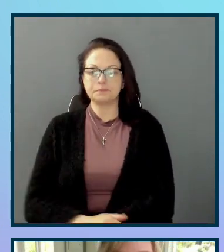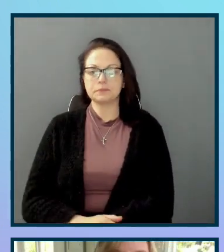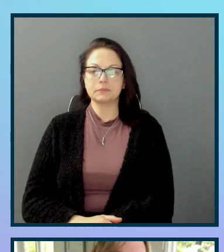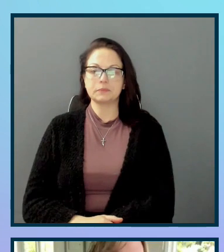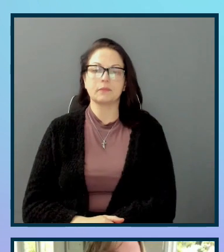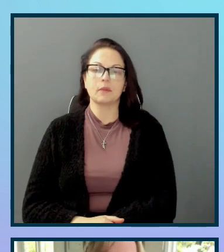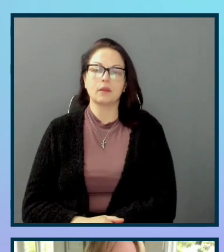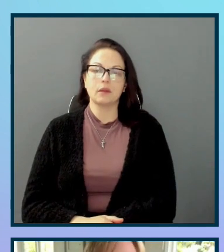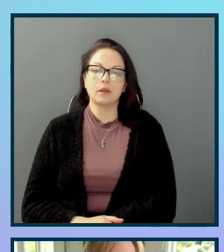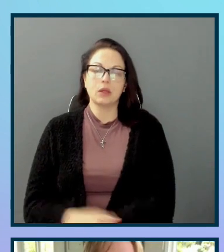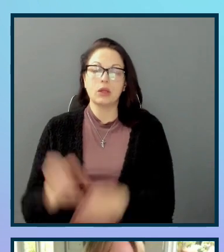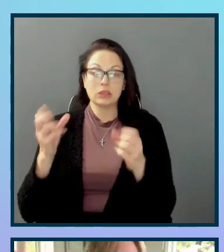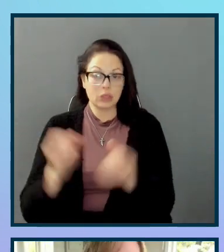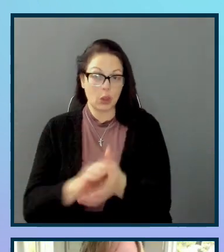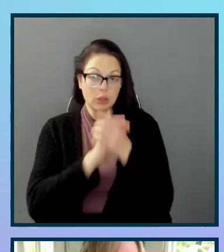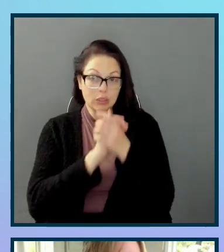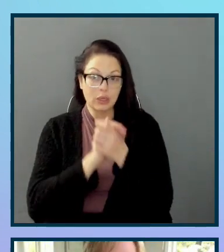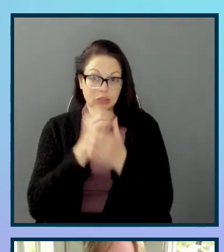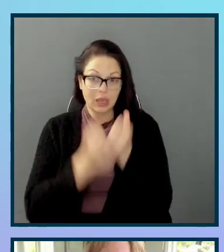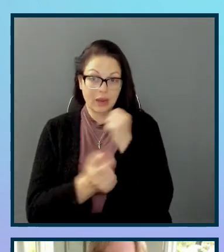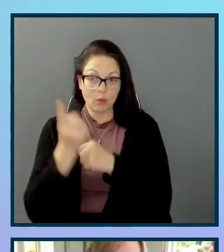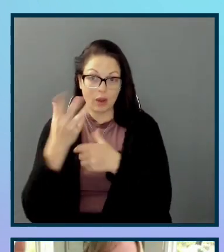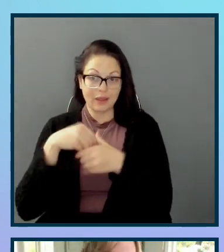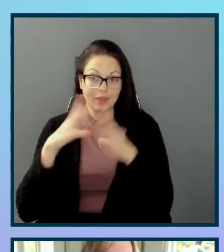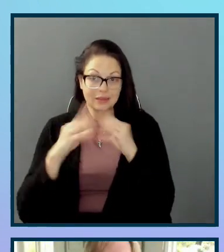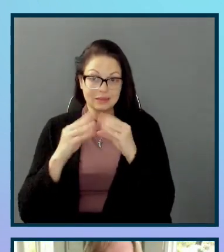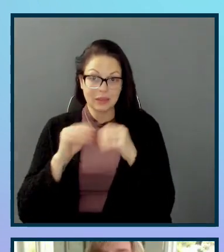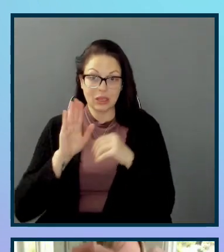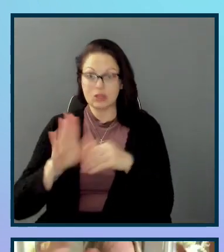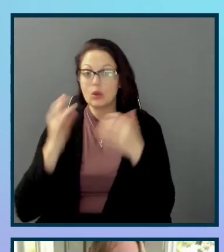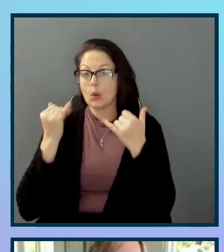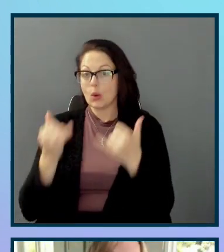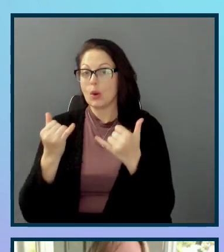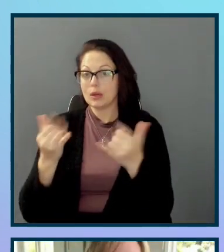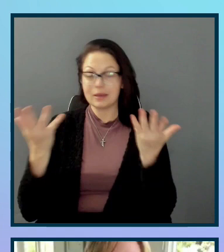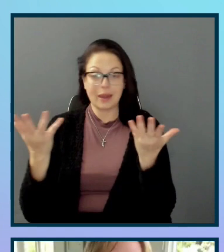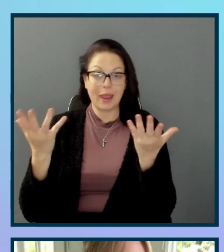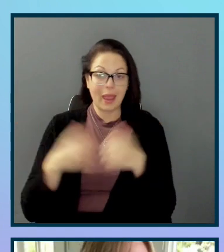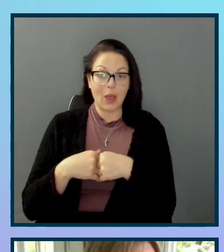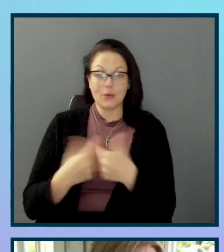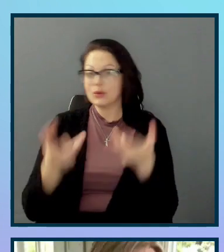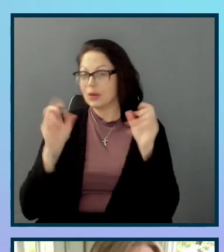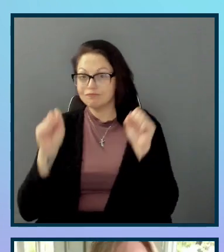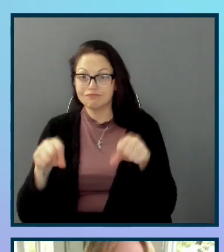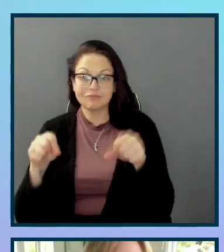So congratulations, everybody in this meeting today, you're now culpable. There's no more plausible deniability for you.